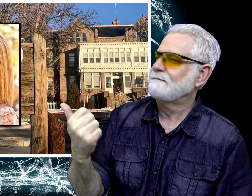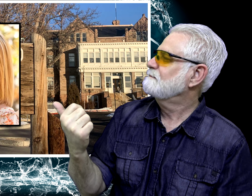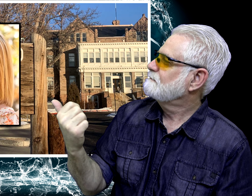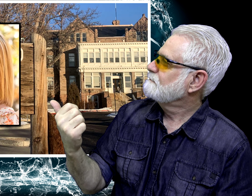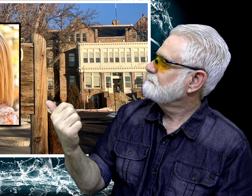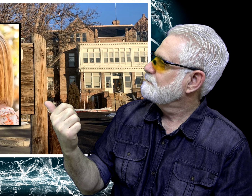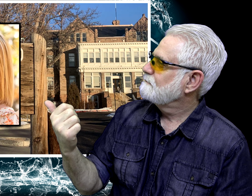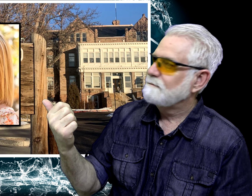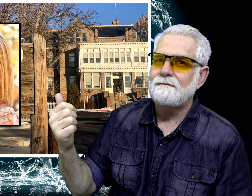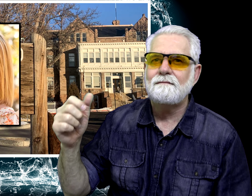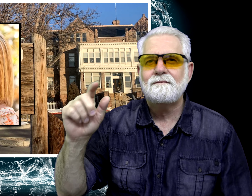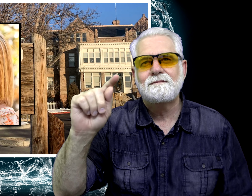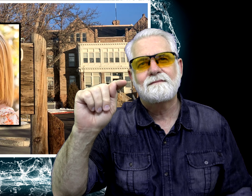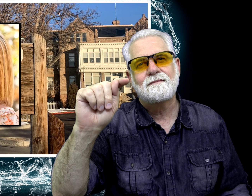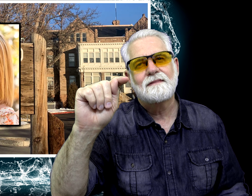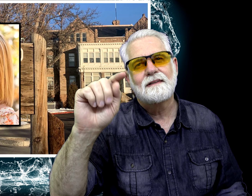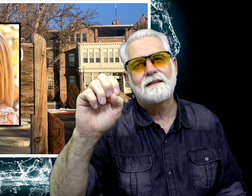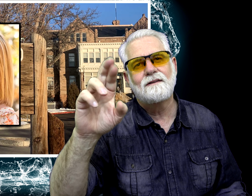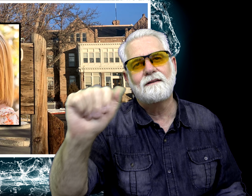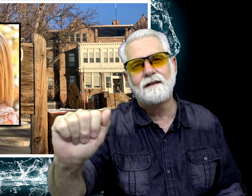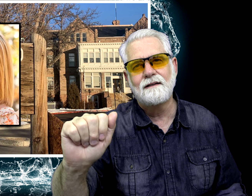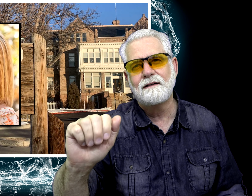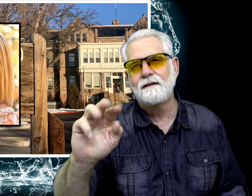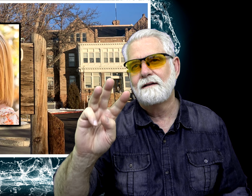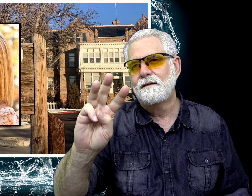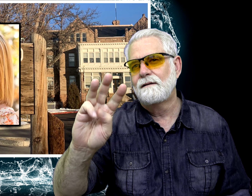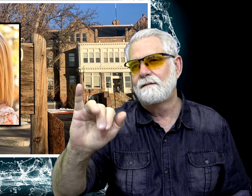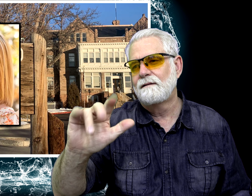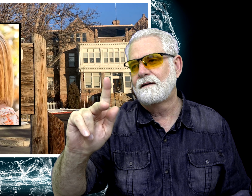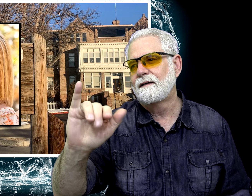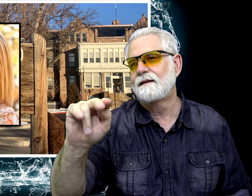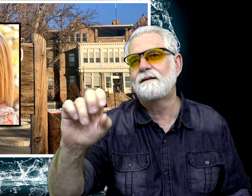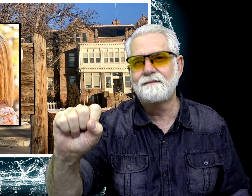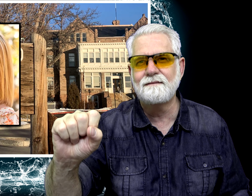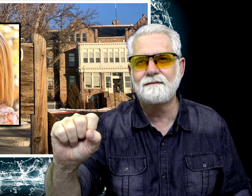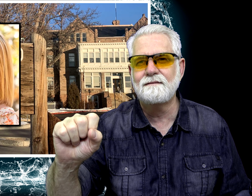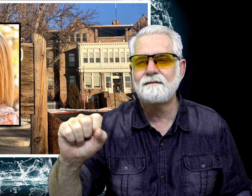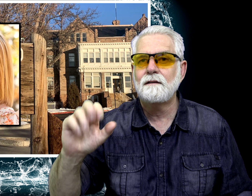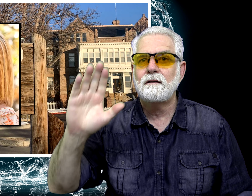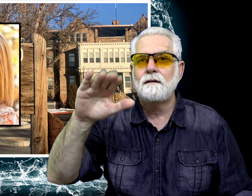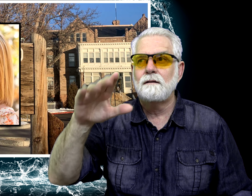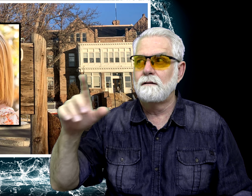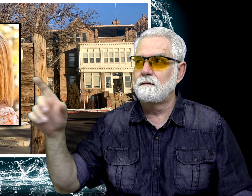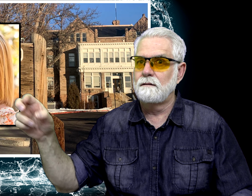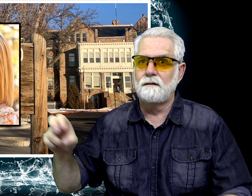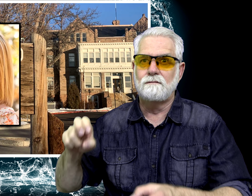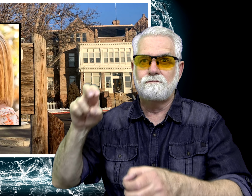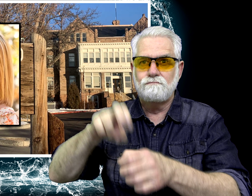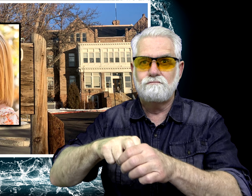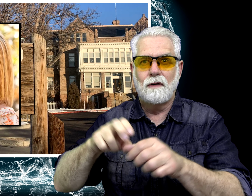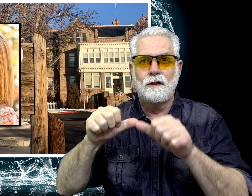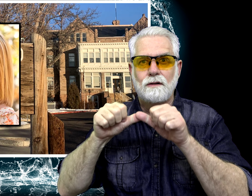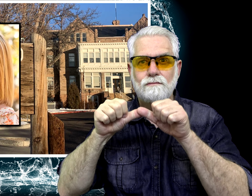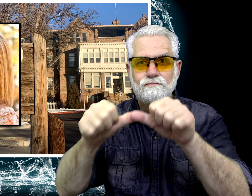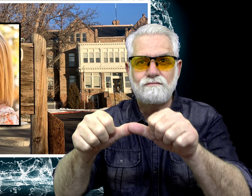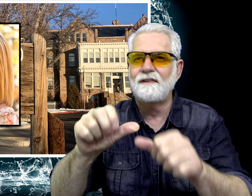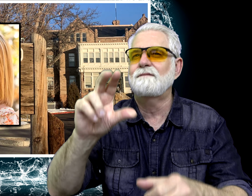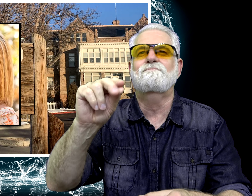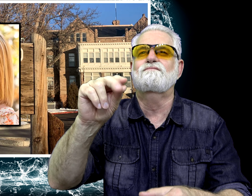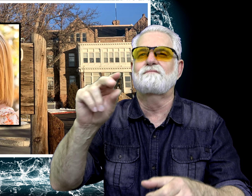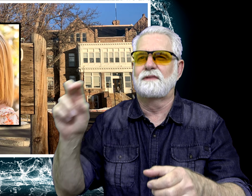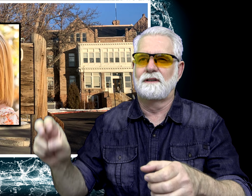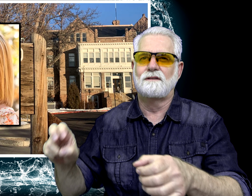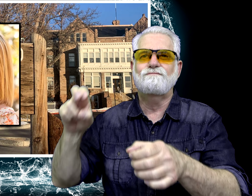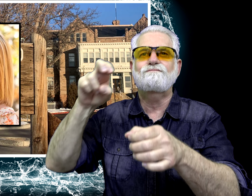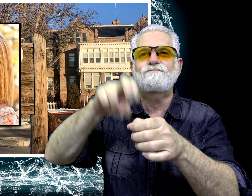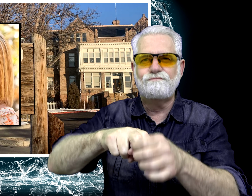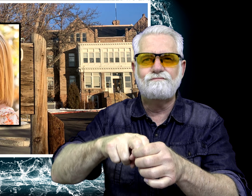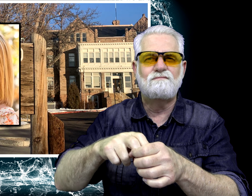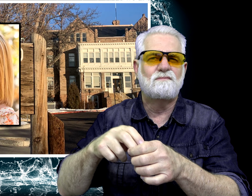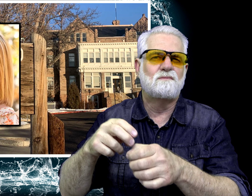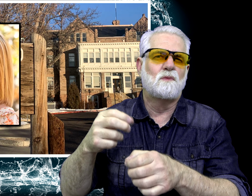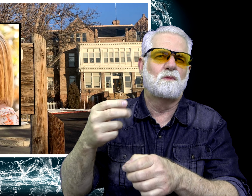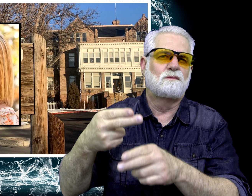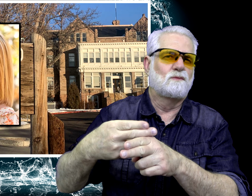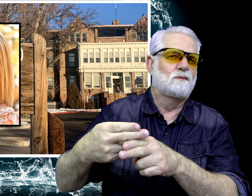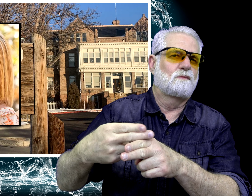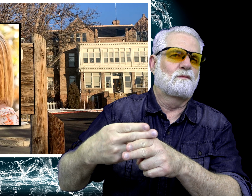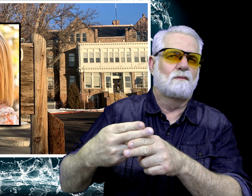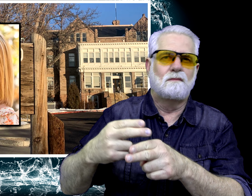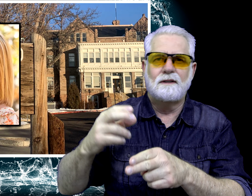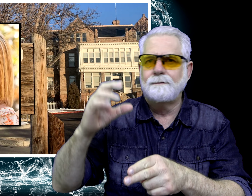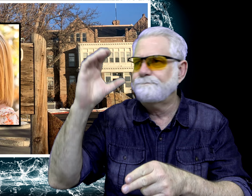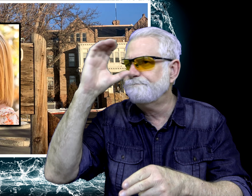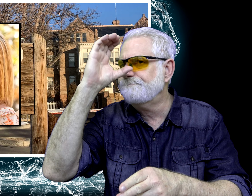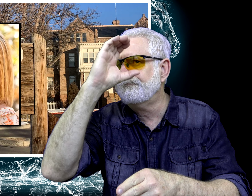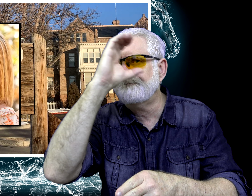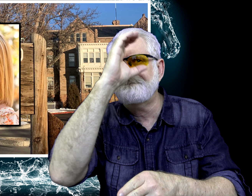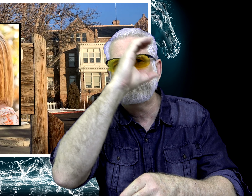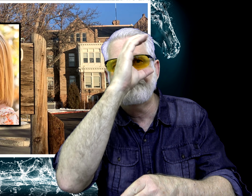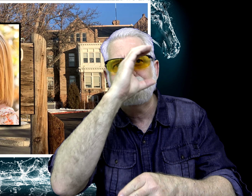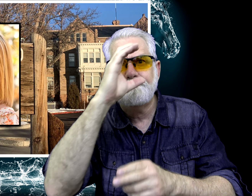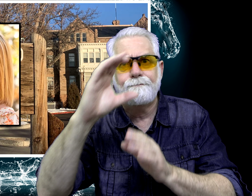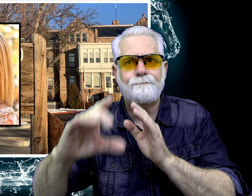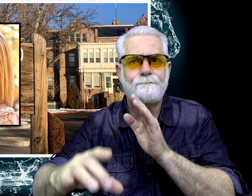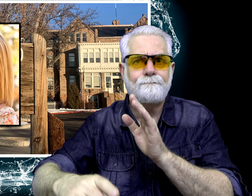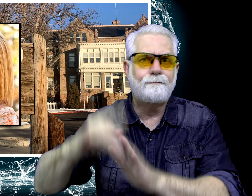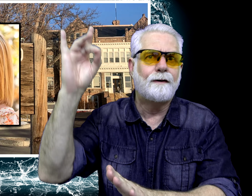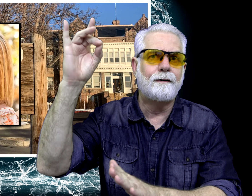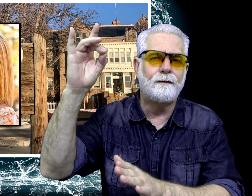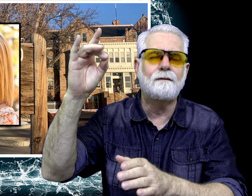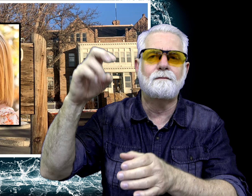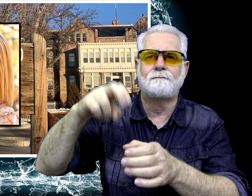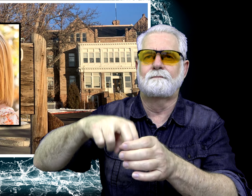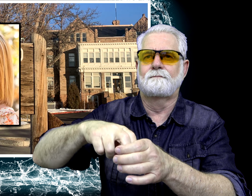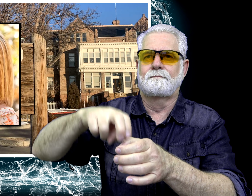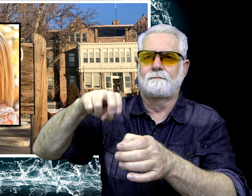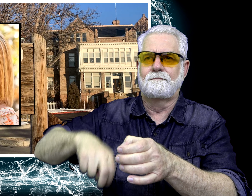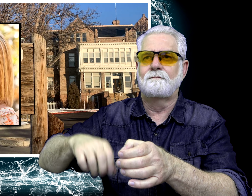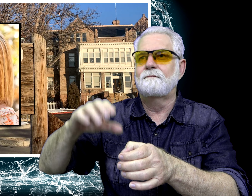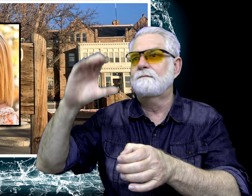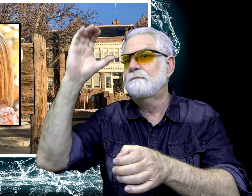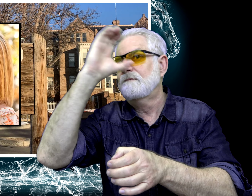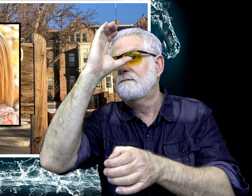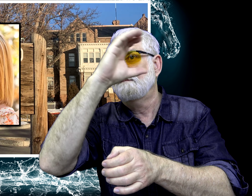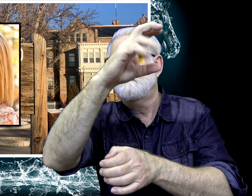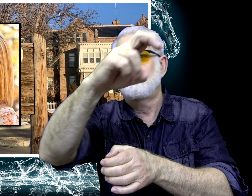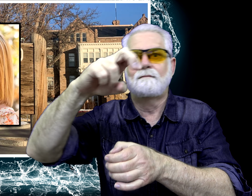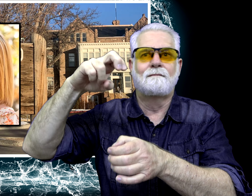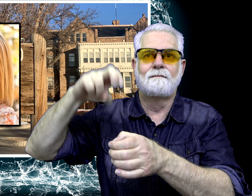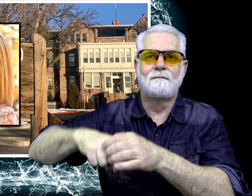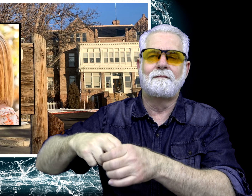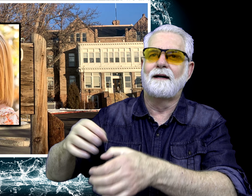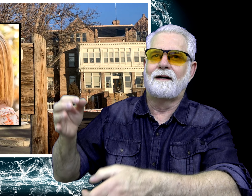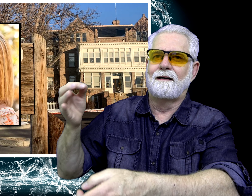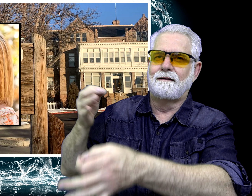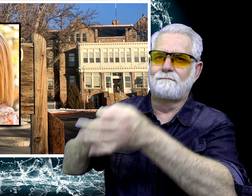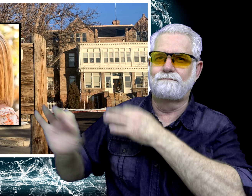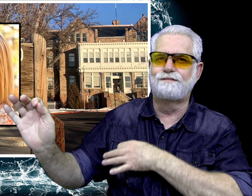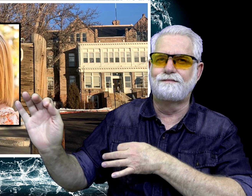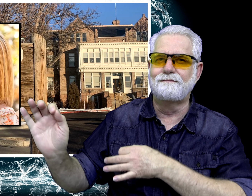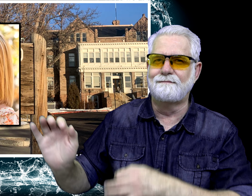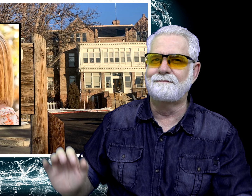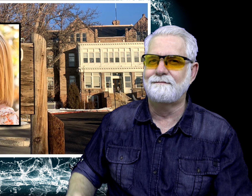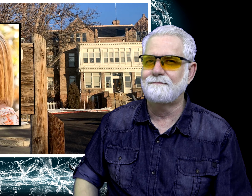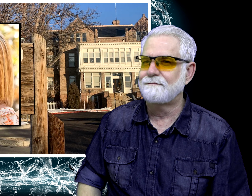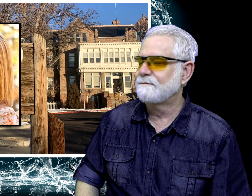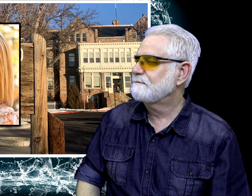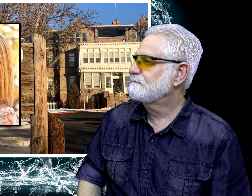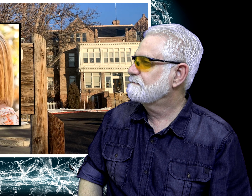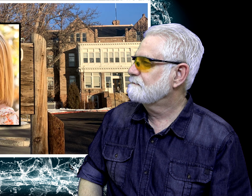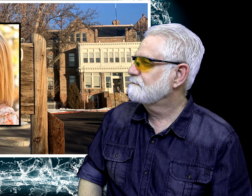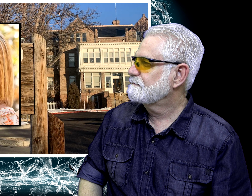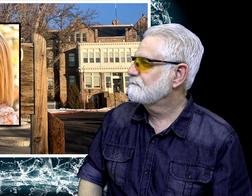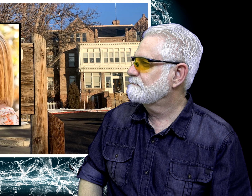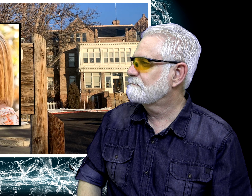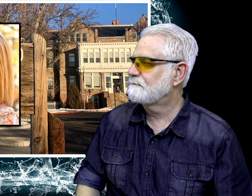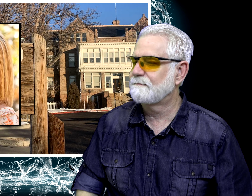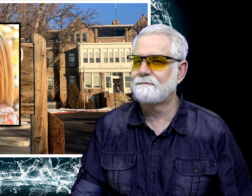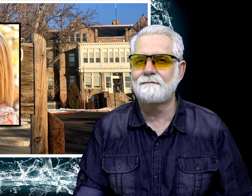Tera Wilkins will take over as superintendent for a short time while they search for a permanent replacement